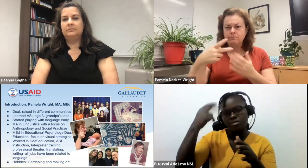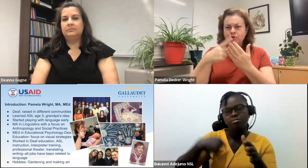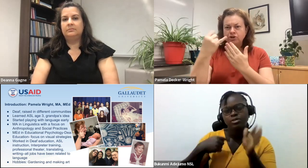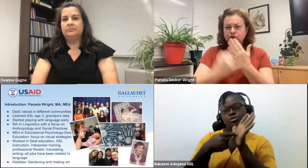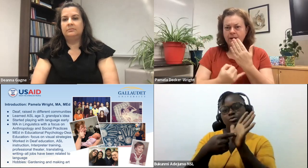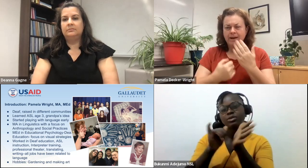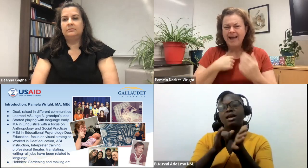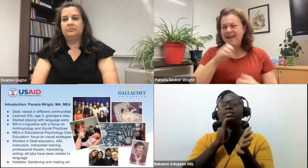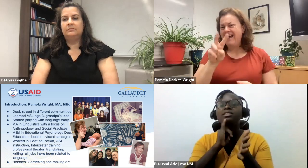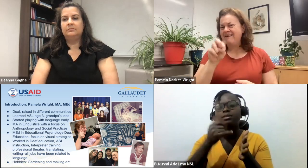But it's also a picture of